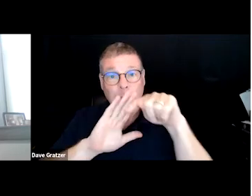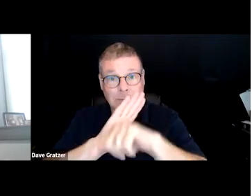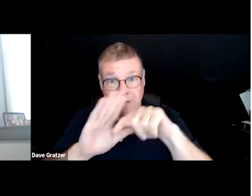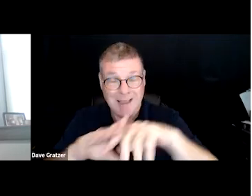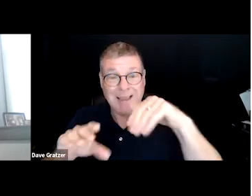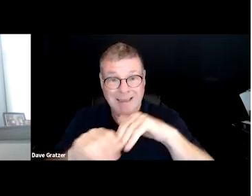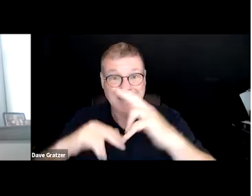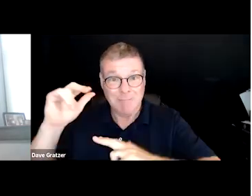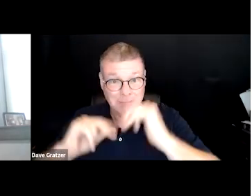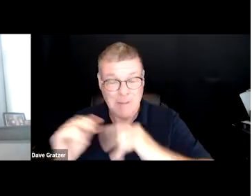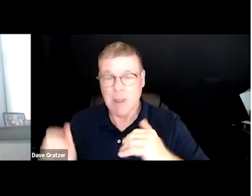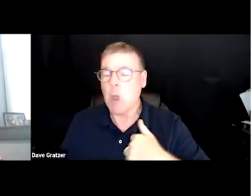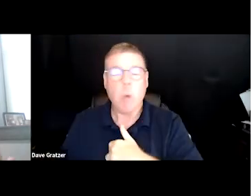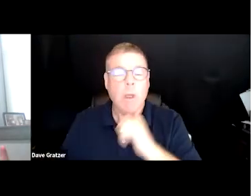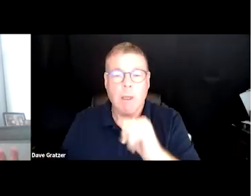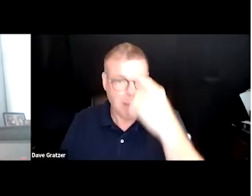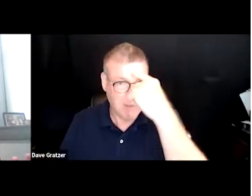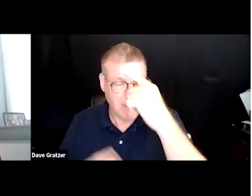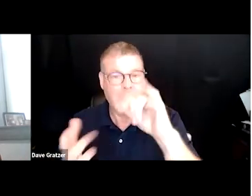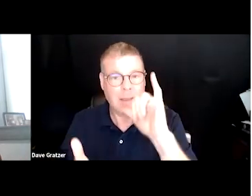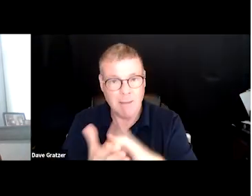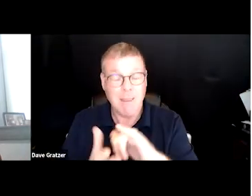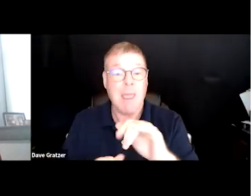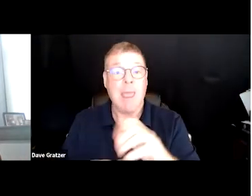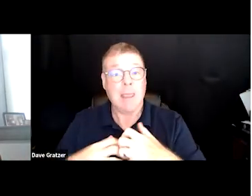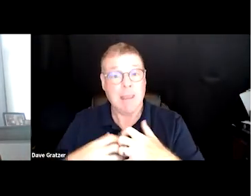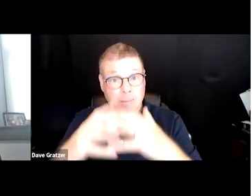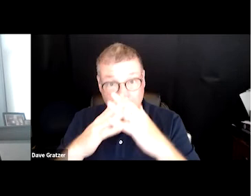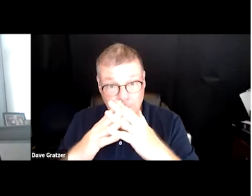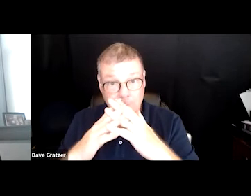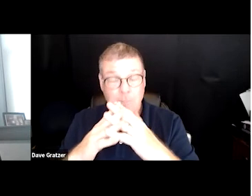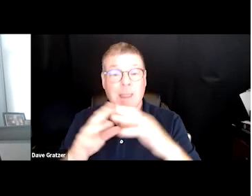We hadn't even thought about the fact that by providing MAT in our facility,